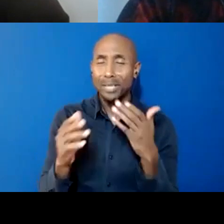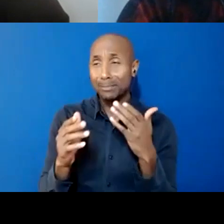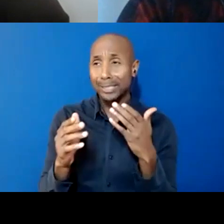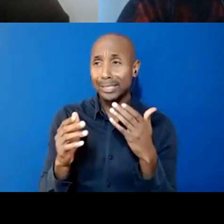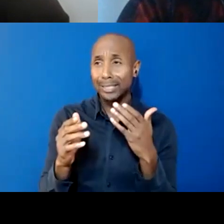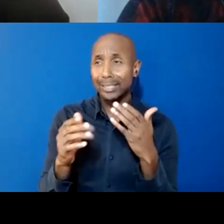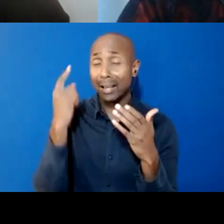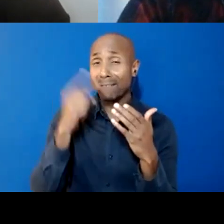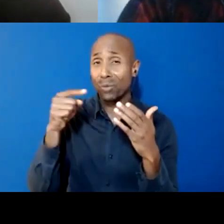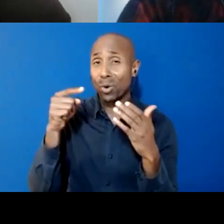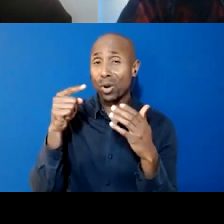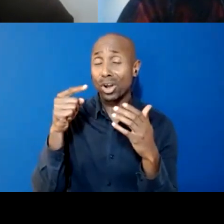back to Erika.